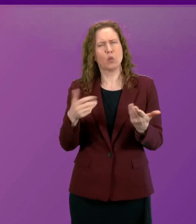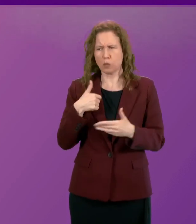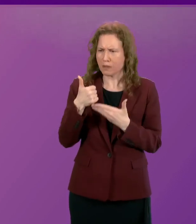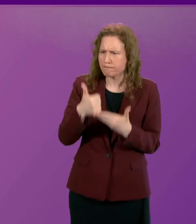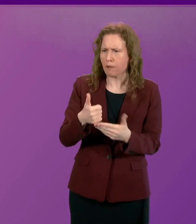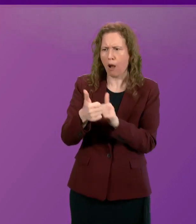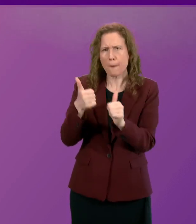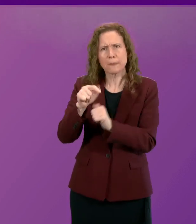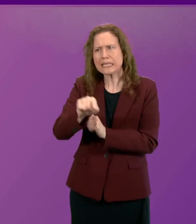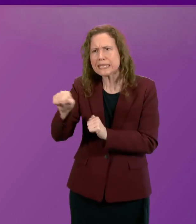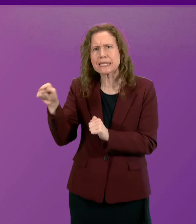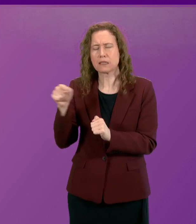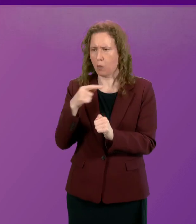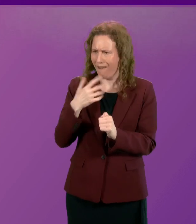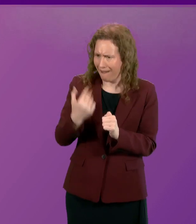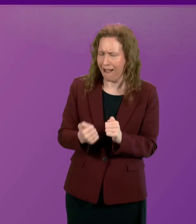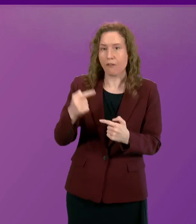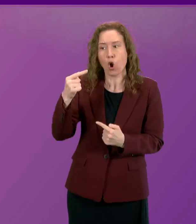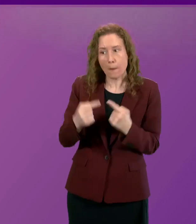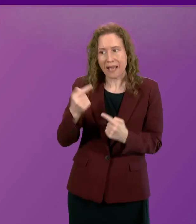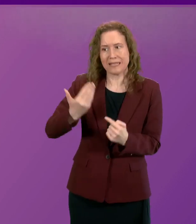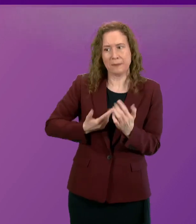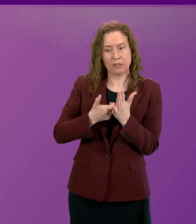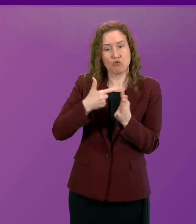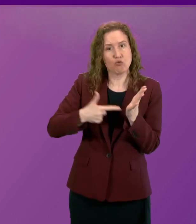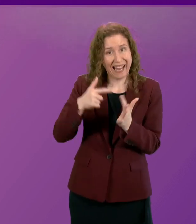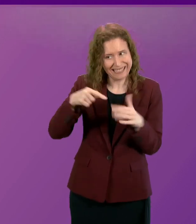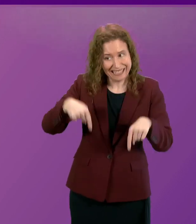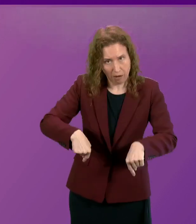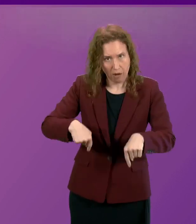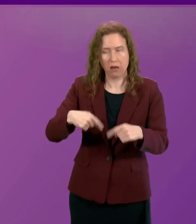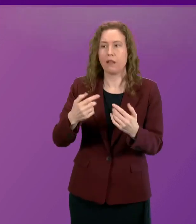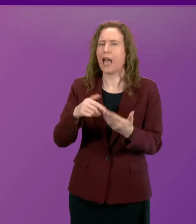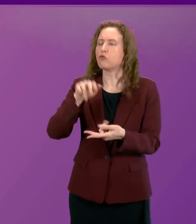companies by having a competitive business rates regime in Scotland, which reduces the